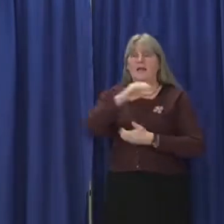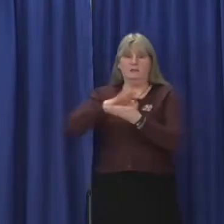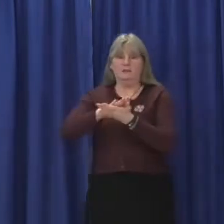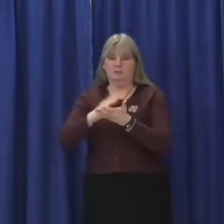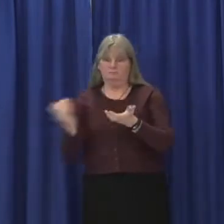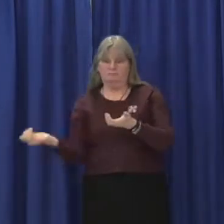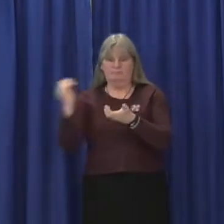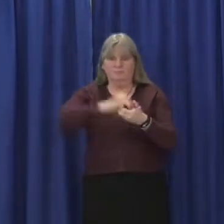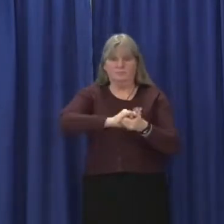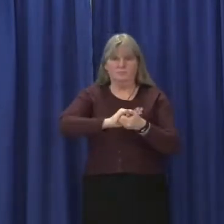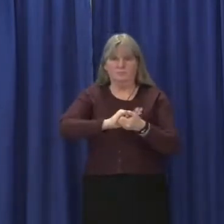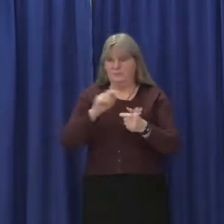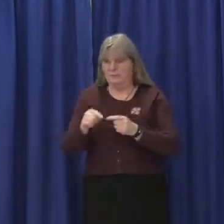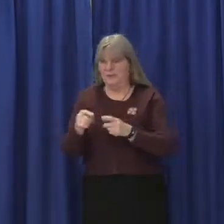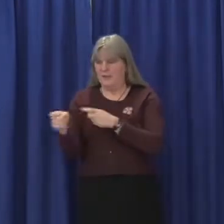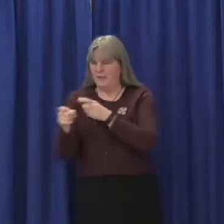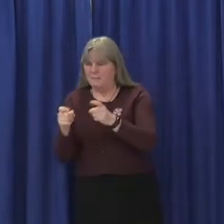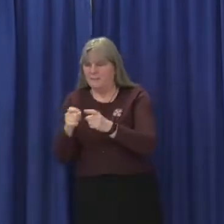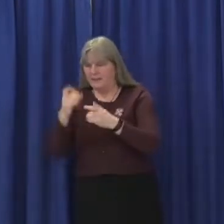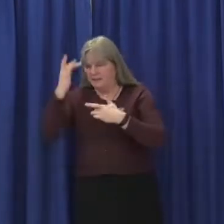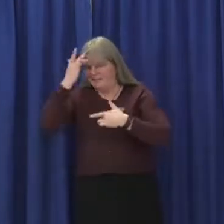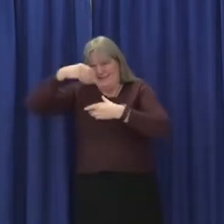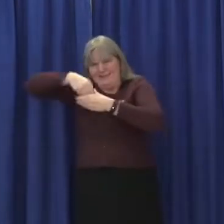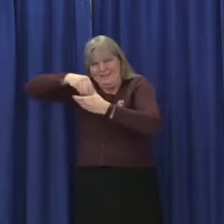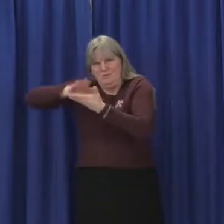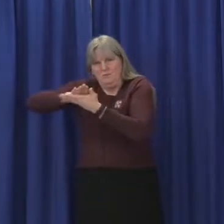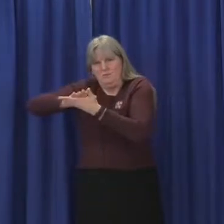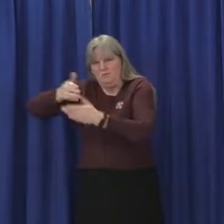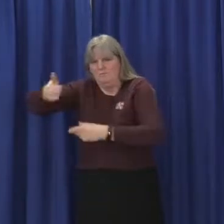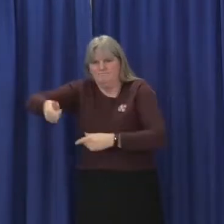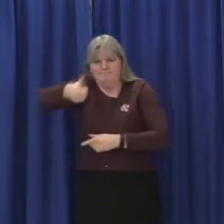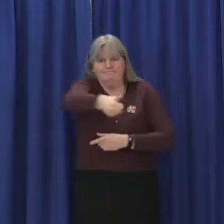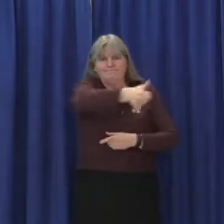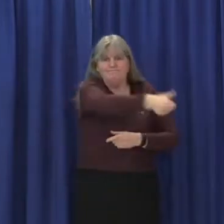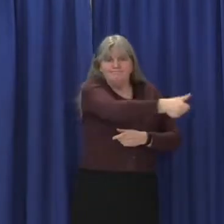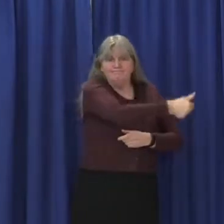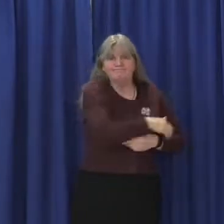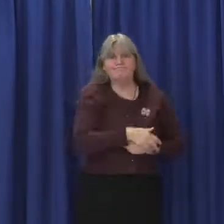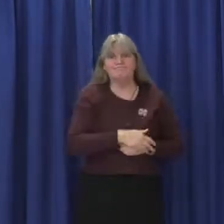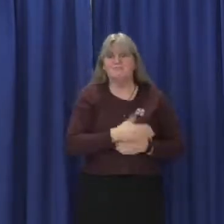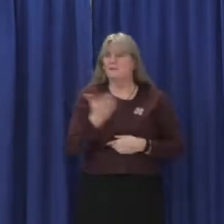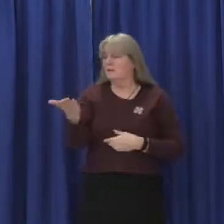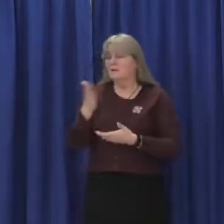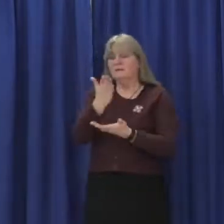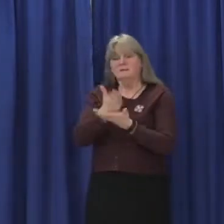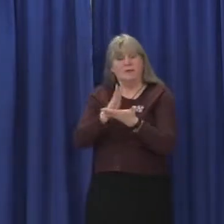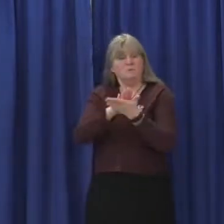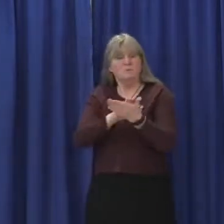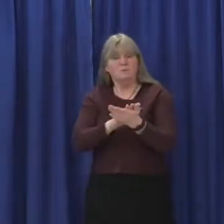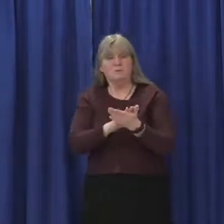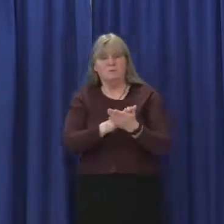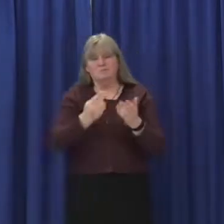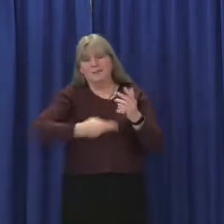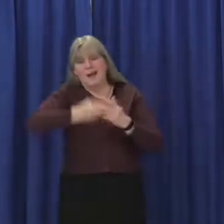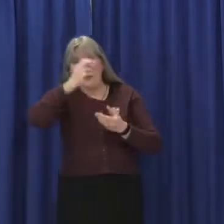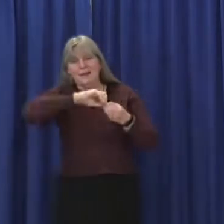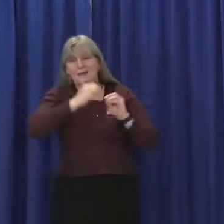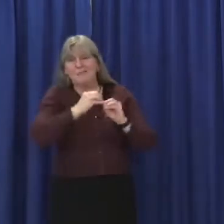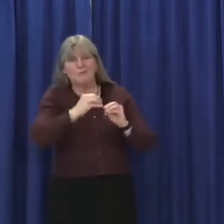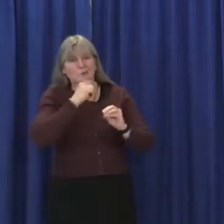respond to and manage illness within the schools. Some schools may experience high rates of absenteeism and this is to be expected during